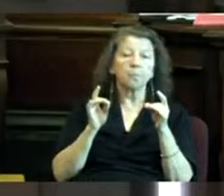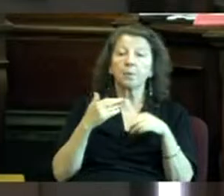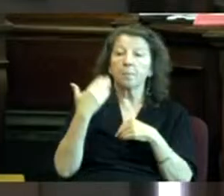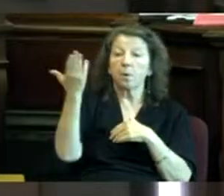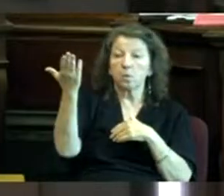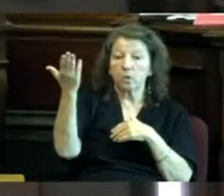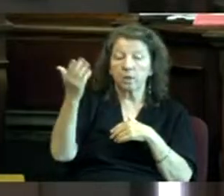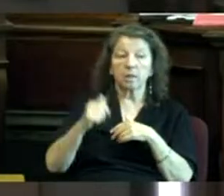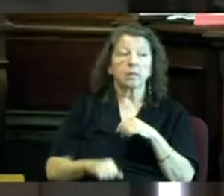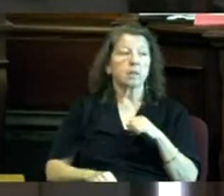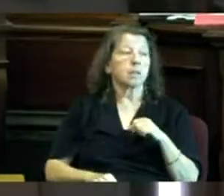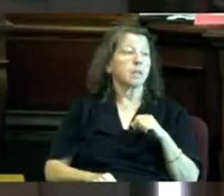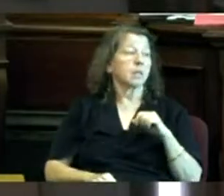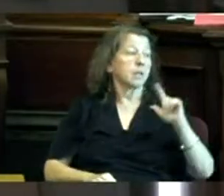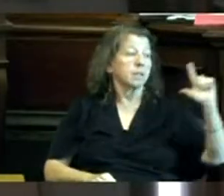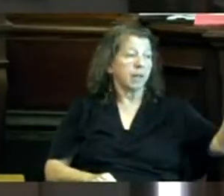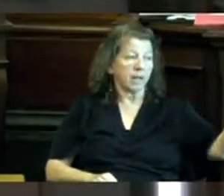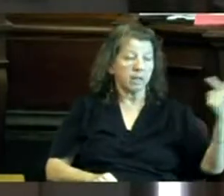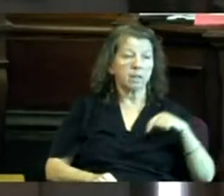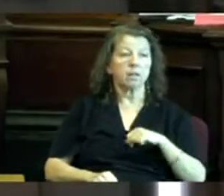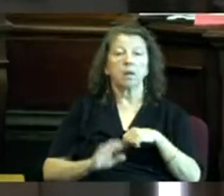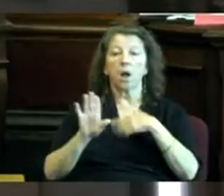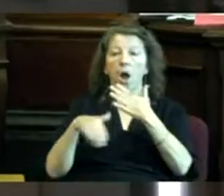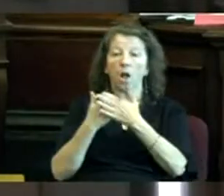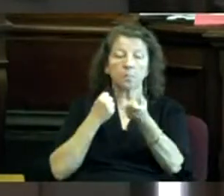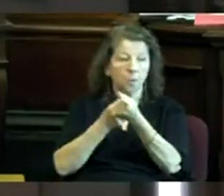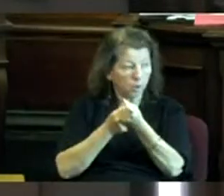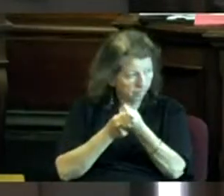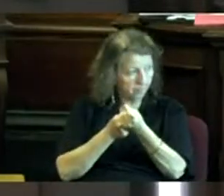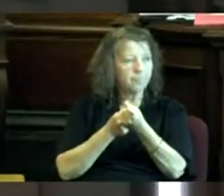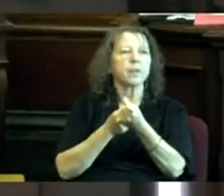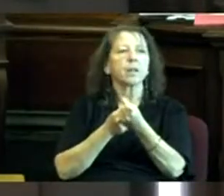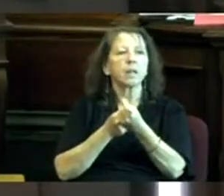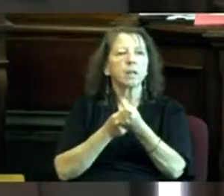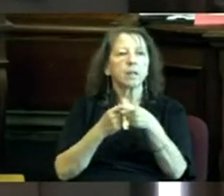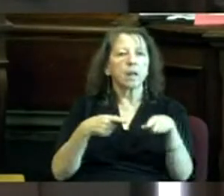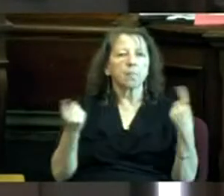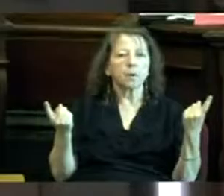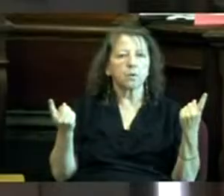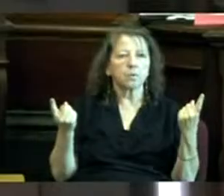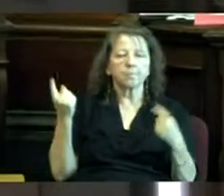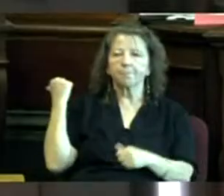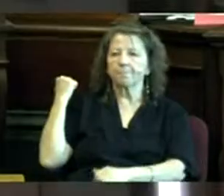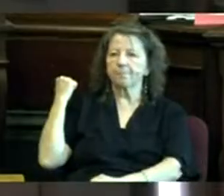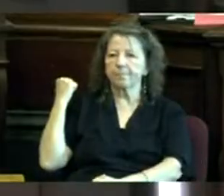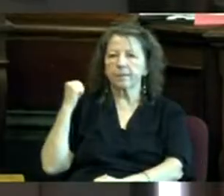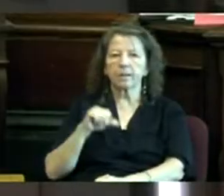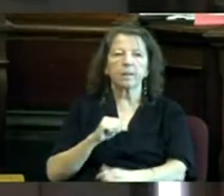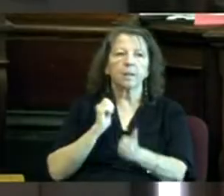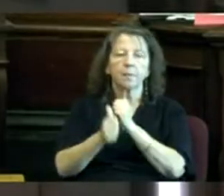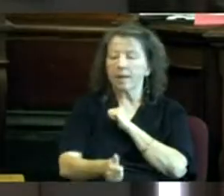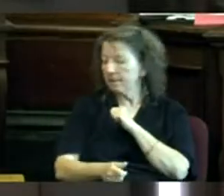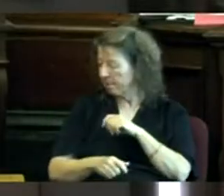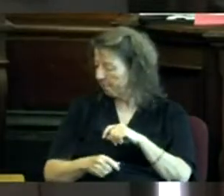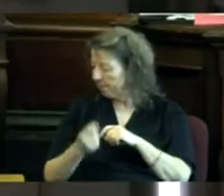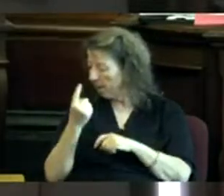Member Martin, hear you loud and clear. Any other comments? If not, I'll take a motion. Move it. It's been moved and